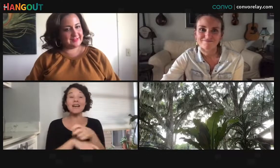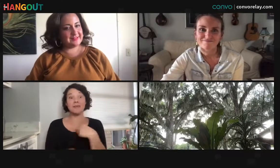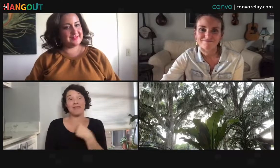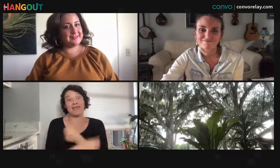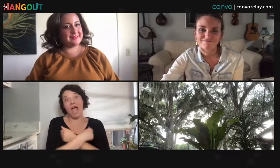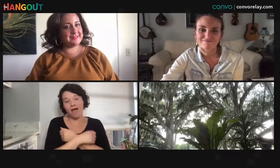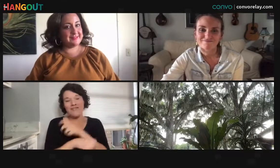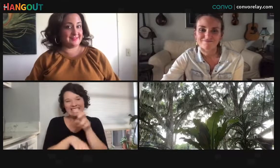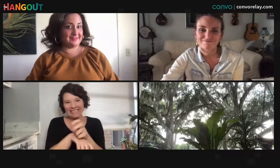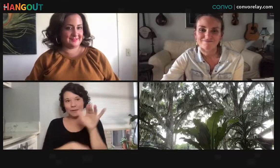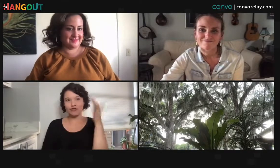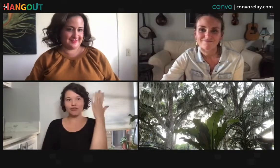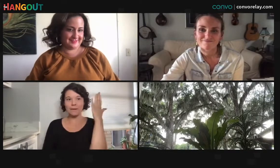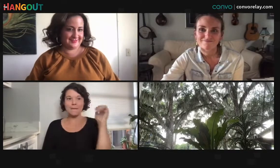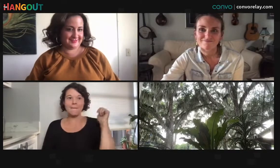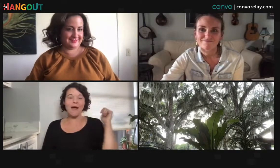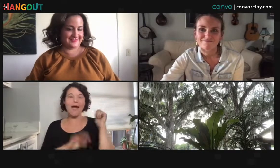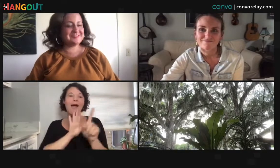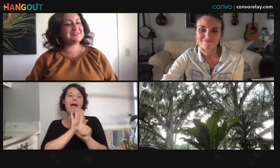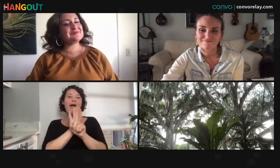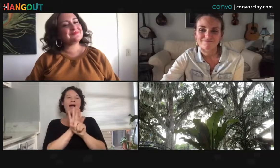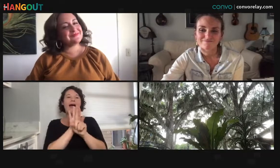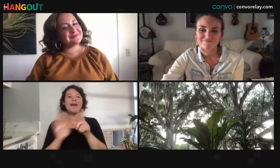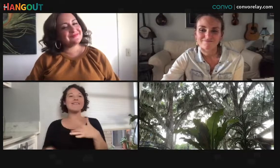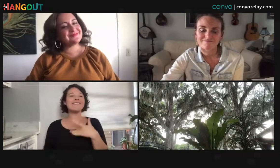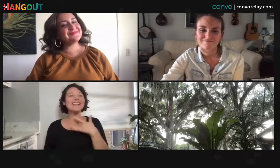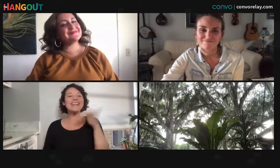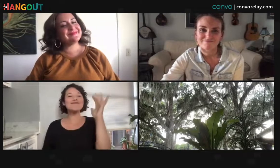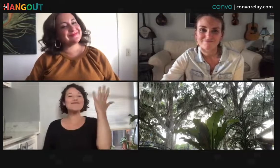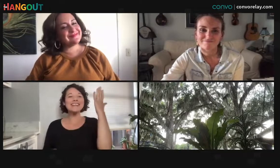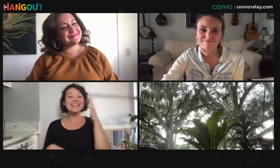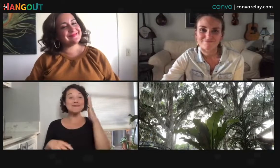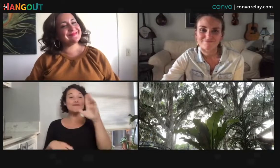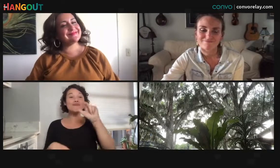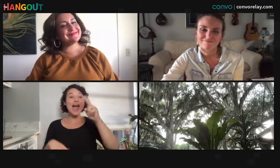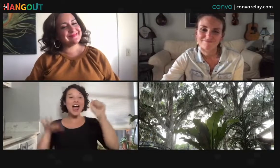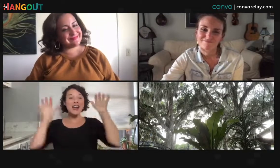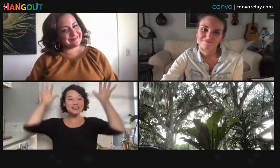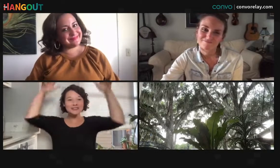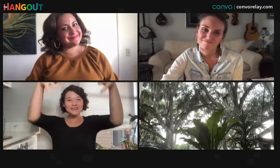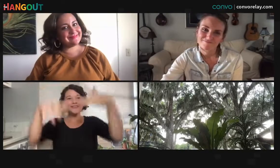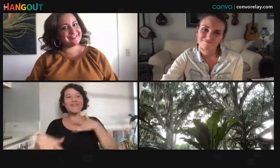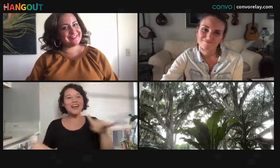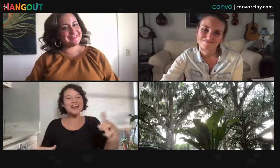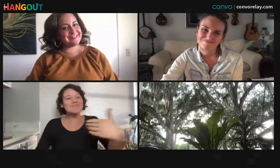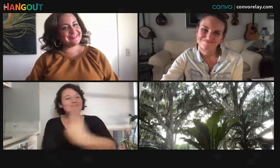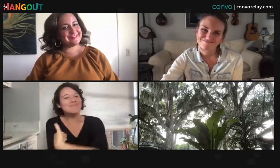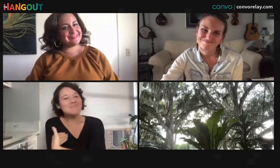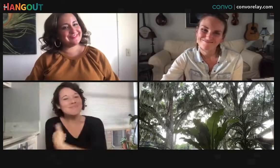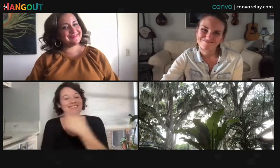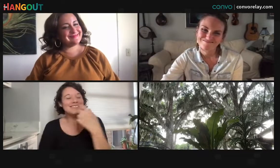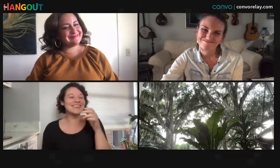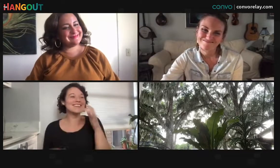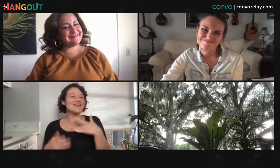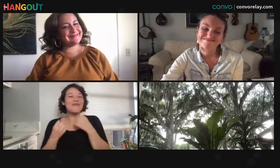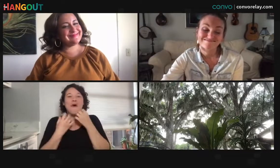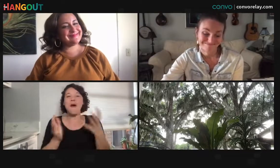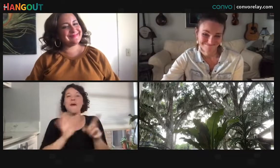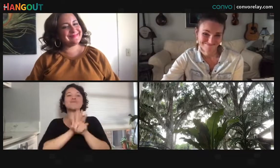then i'll go over there and i'll sit down by a tree i love sitting down with a tree behind me and the branches coming